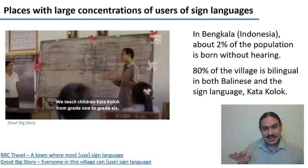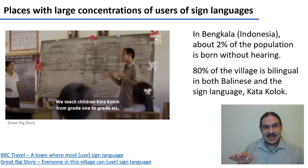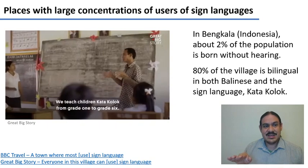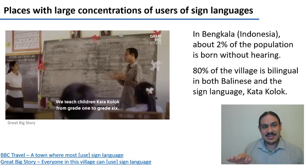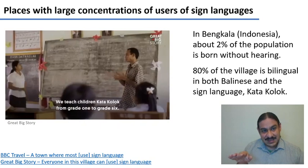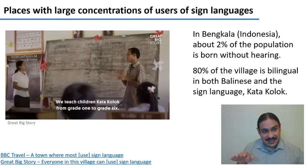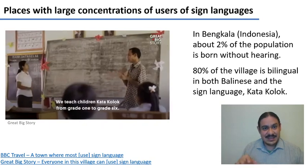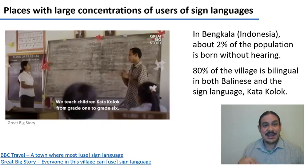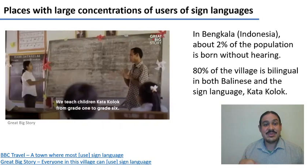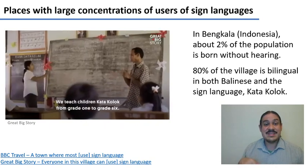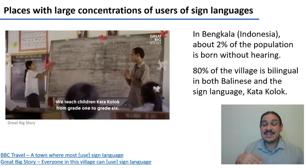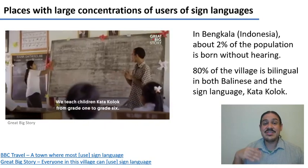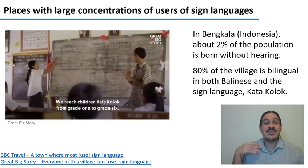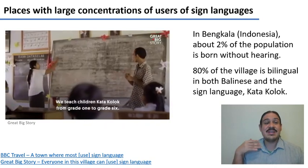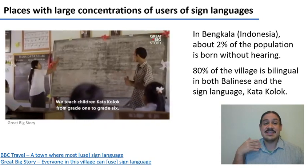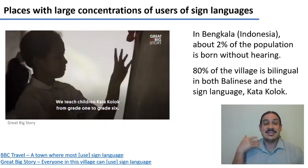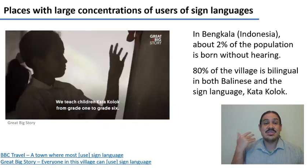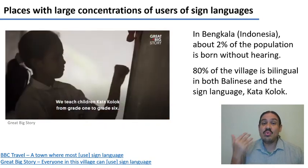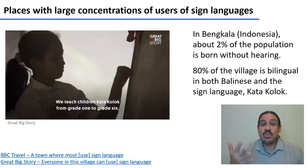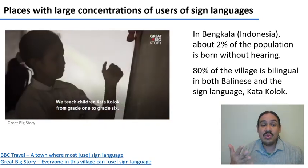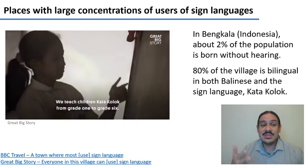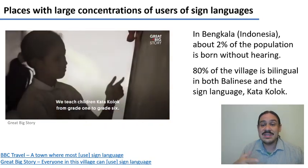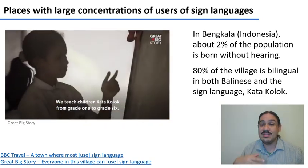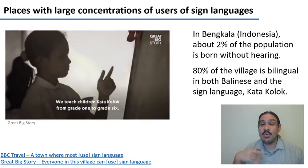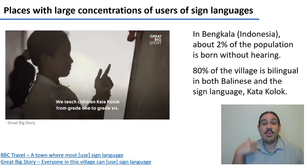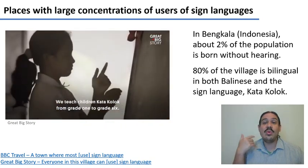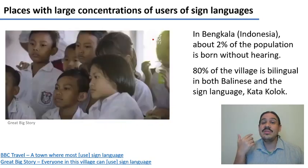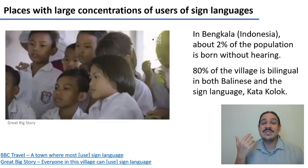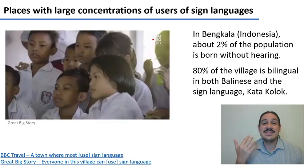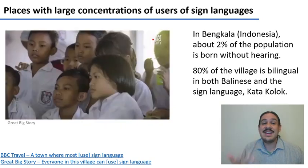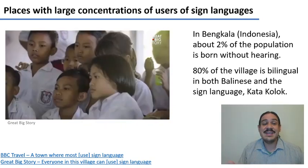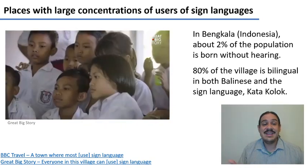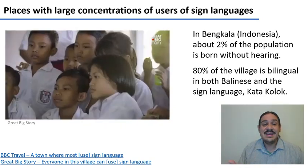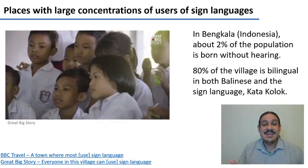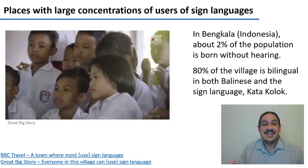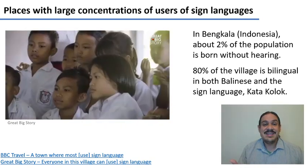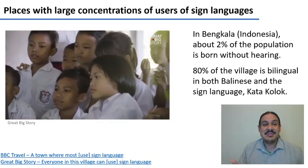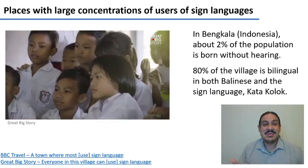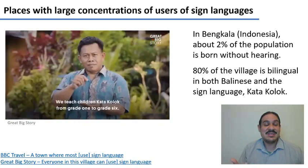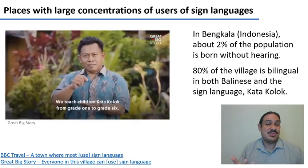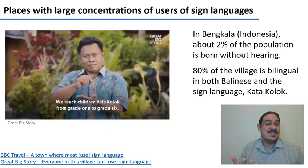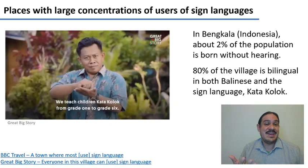a lot of people who use the sign language Katak Kolok